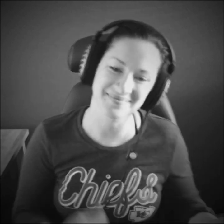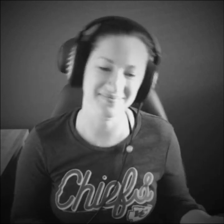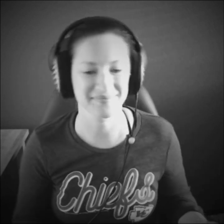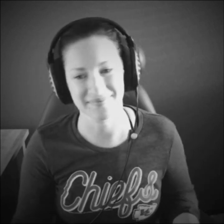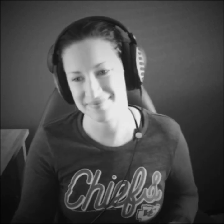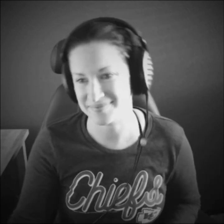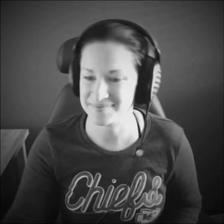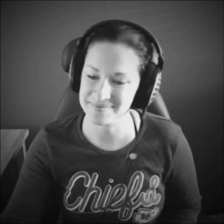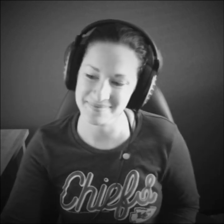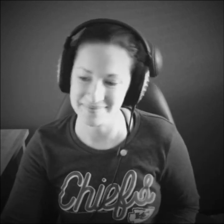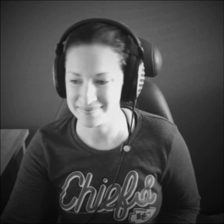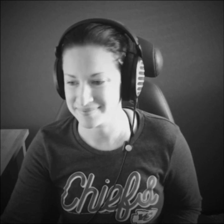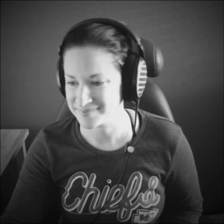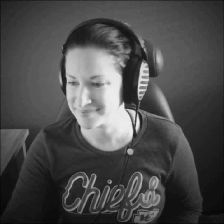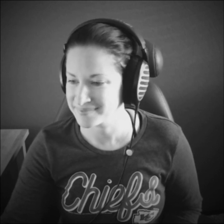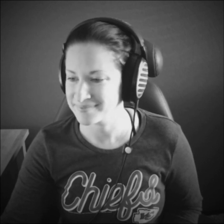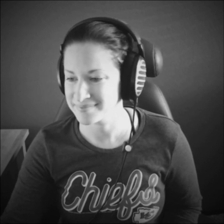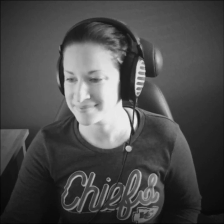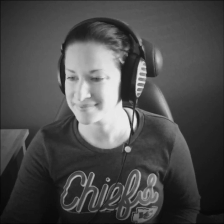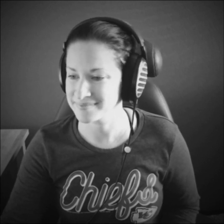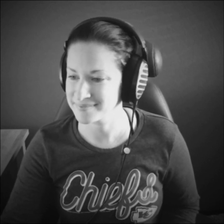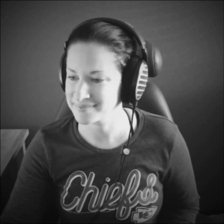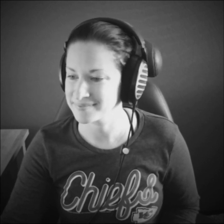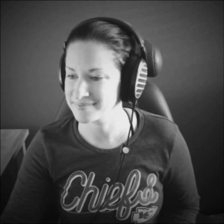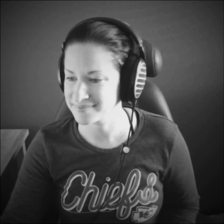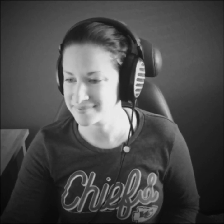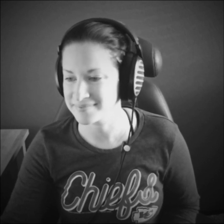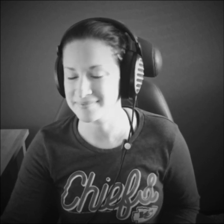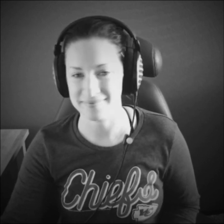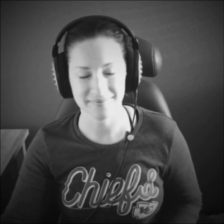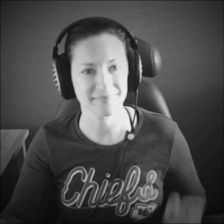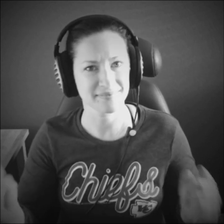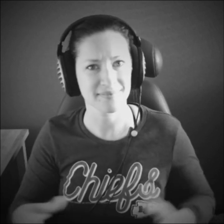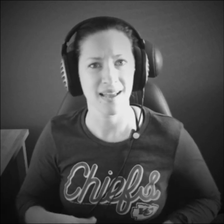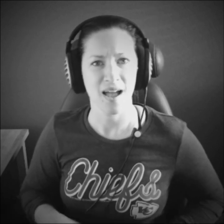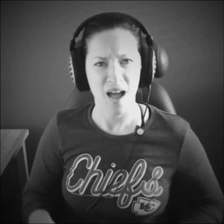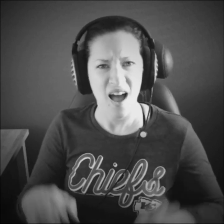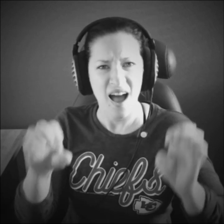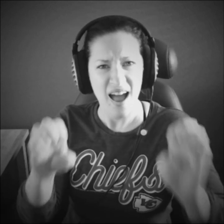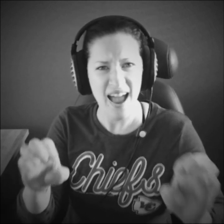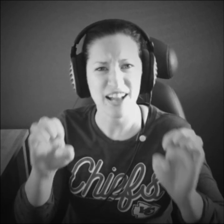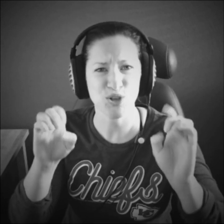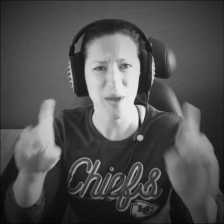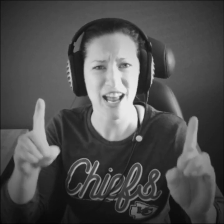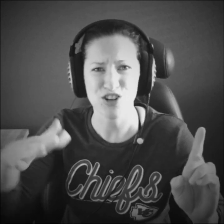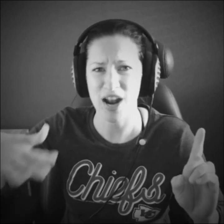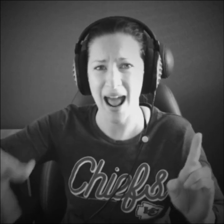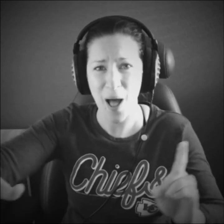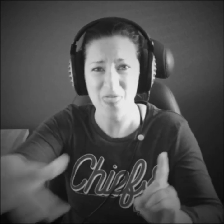you must admit that it's an education but it's hard on our young one's dreams